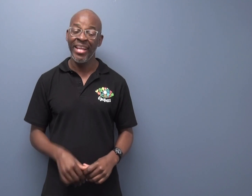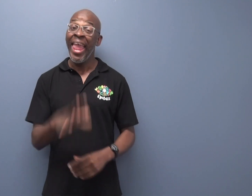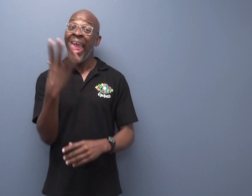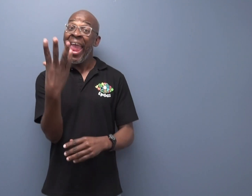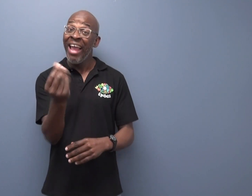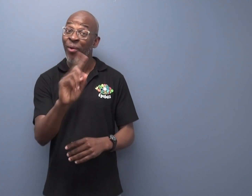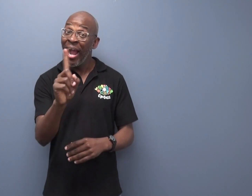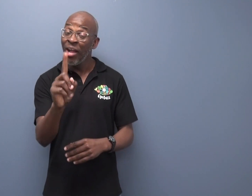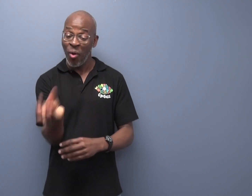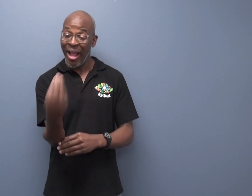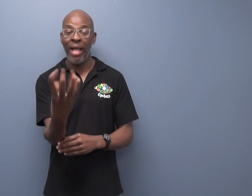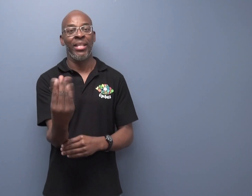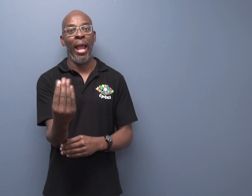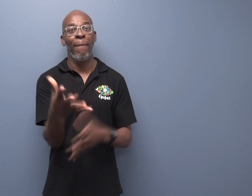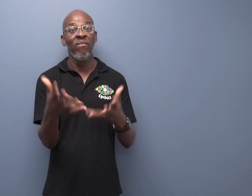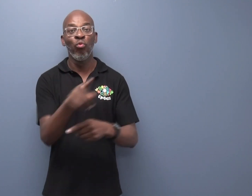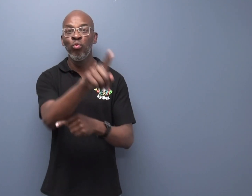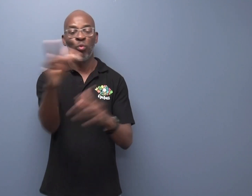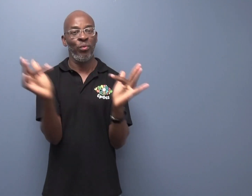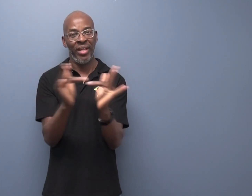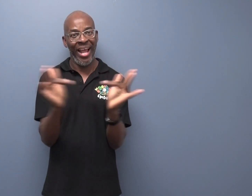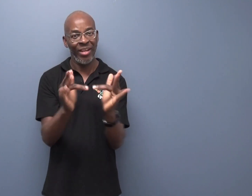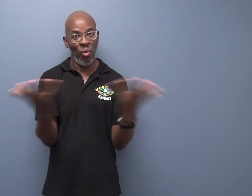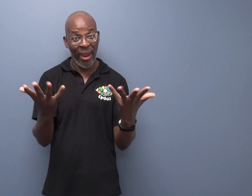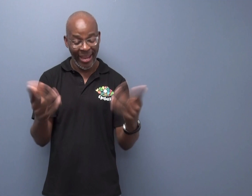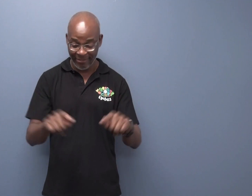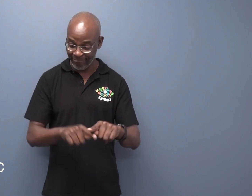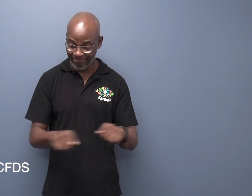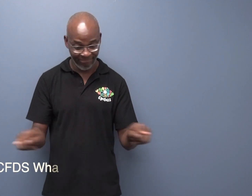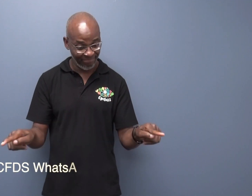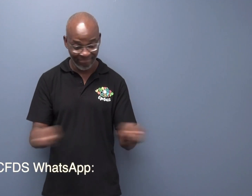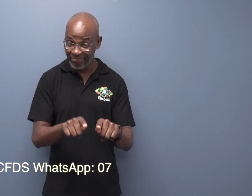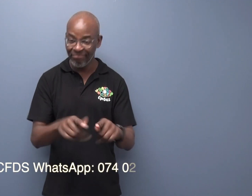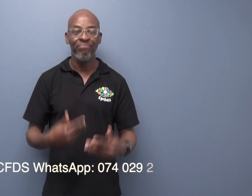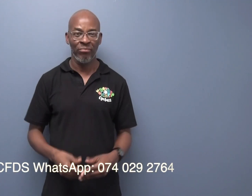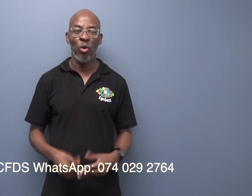We have a WhatsApp hotline for you all to contact. The number can be found below.